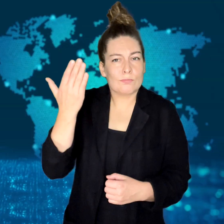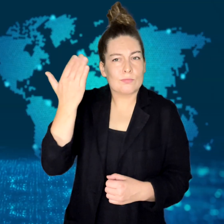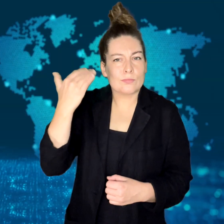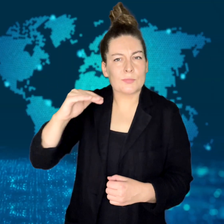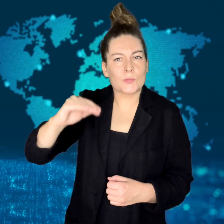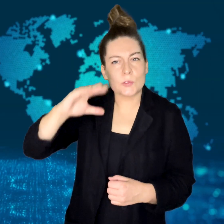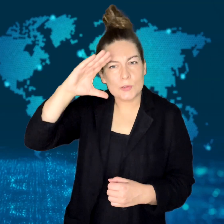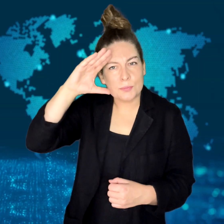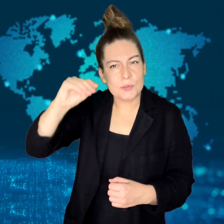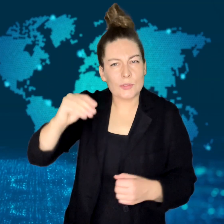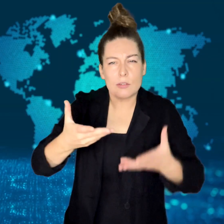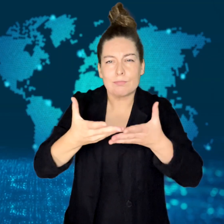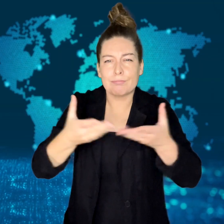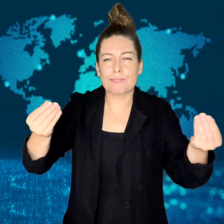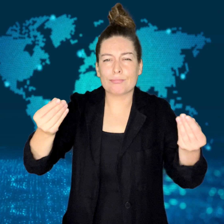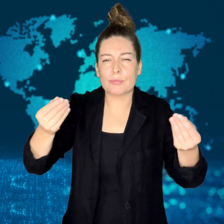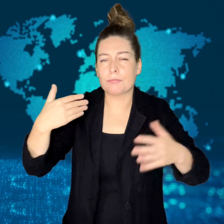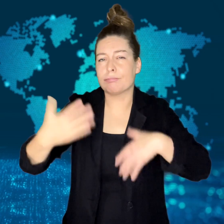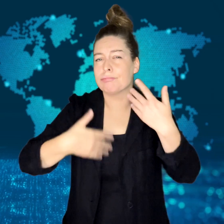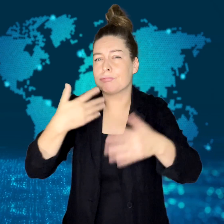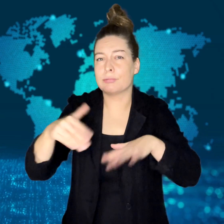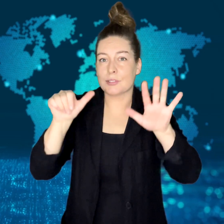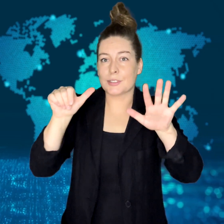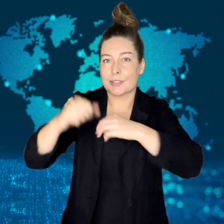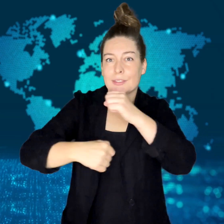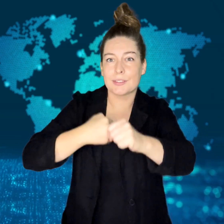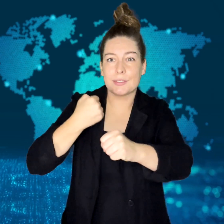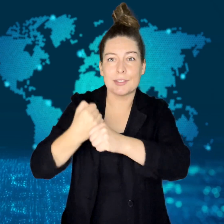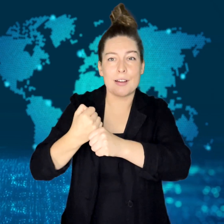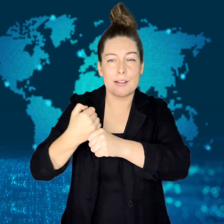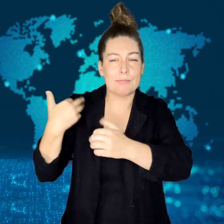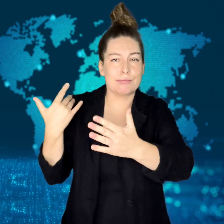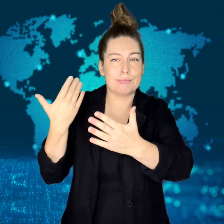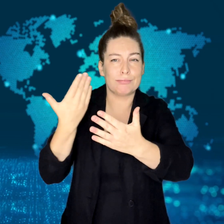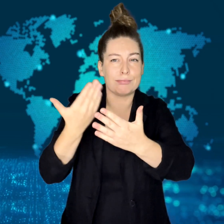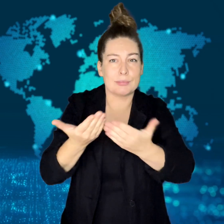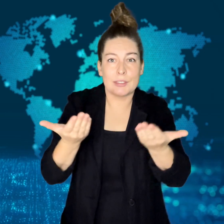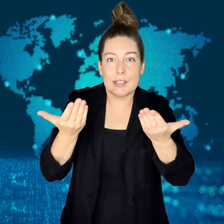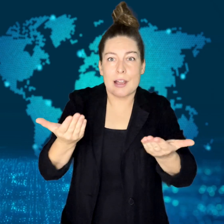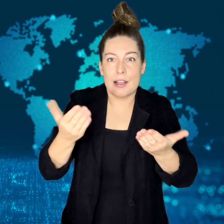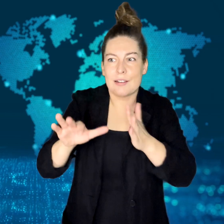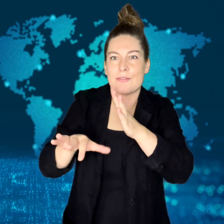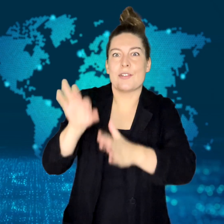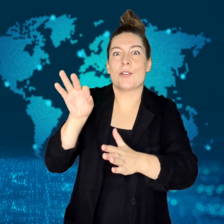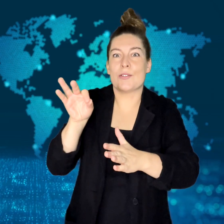A missing boy has been found in France six years after he disappeared.